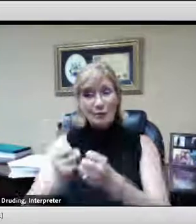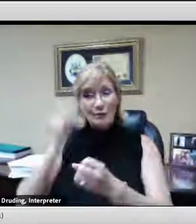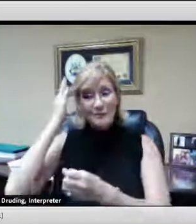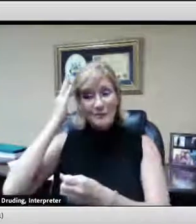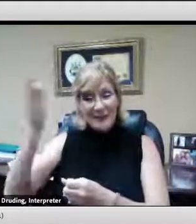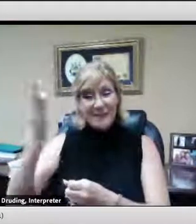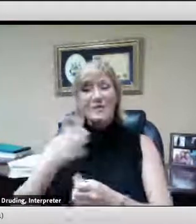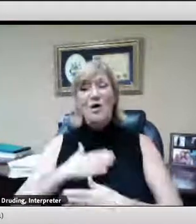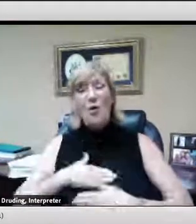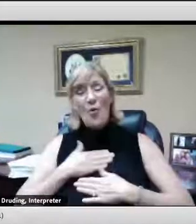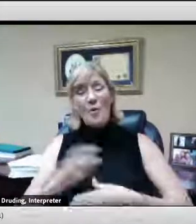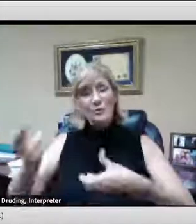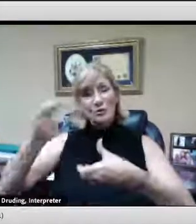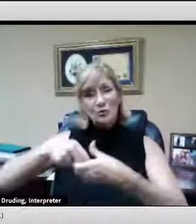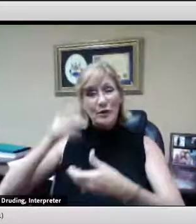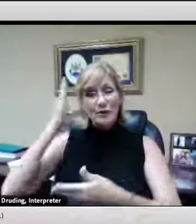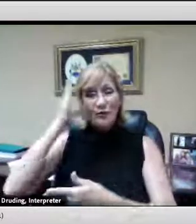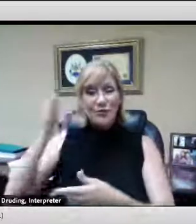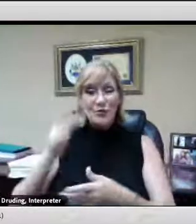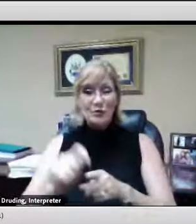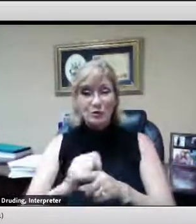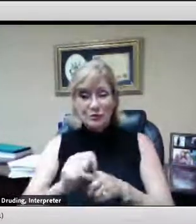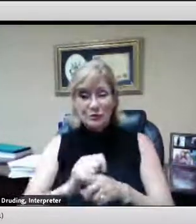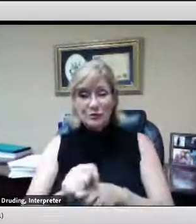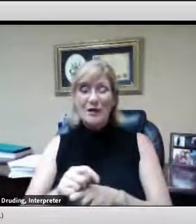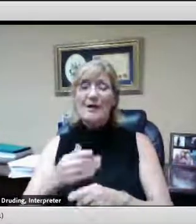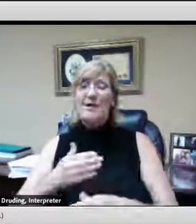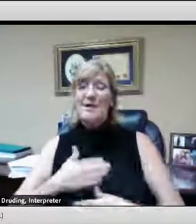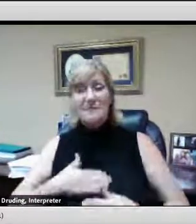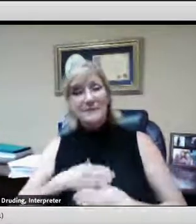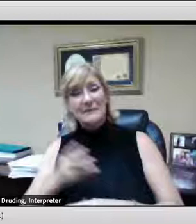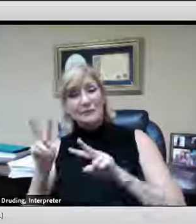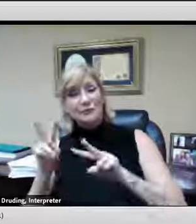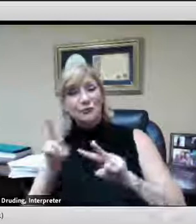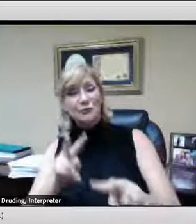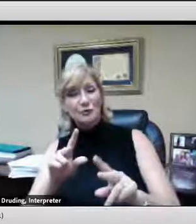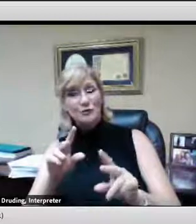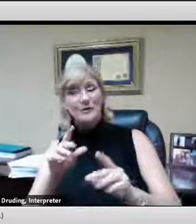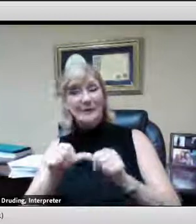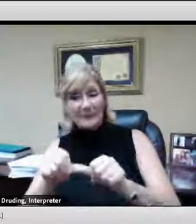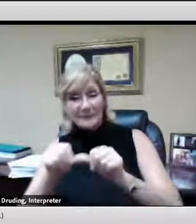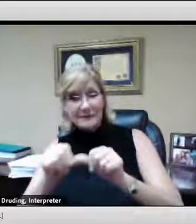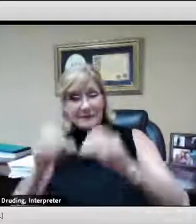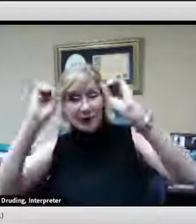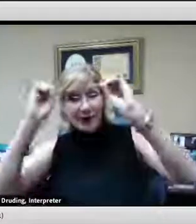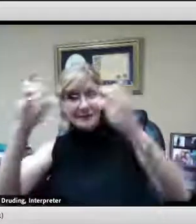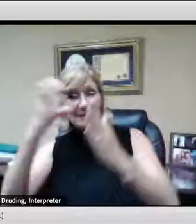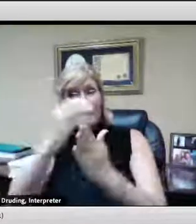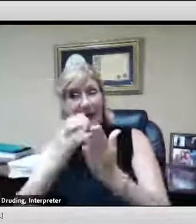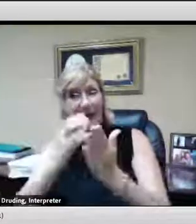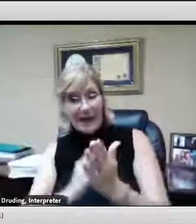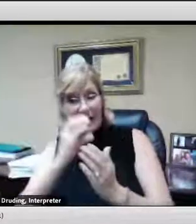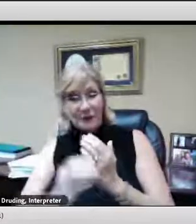for future training opportunities. As always, please feel free to checking the continuing education calendar on the SWFLN website,